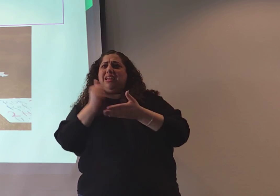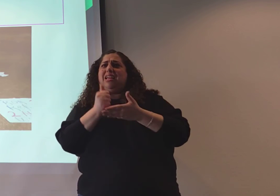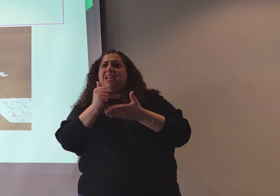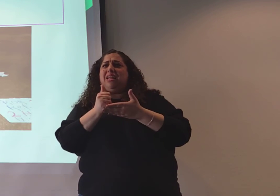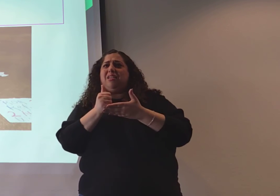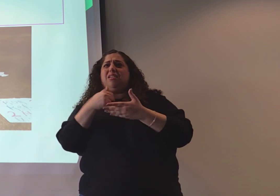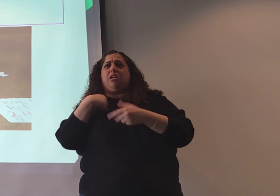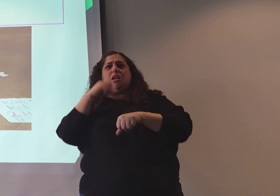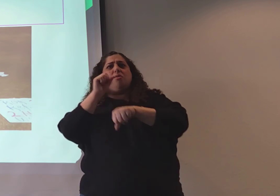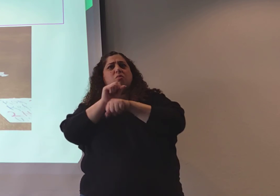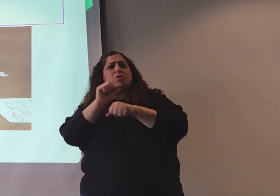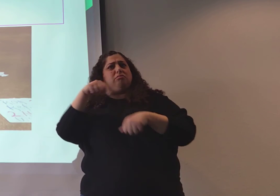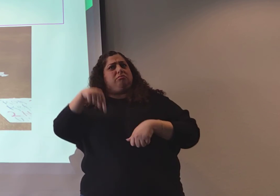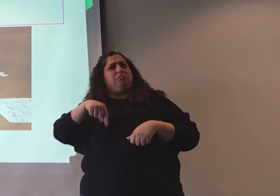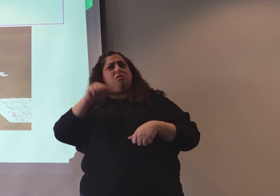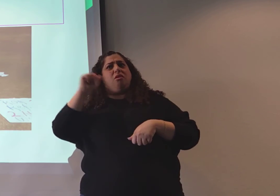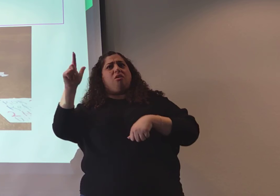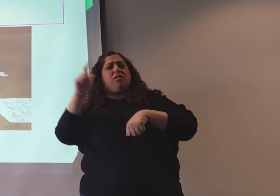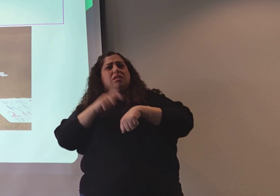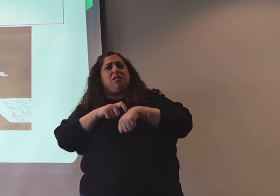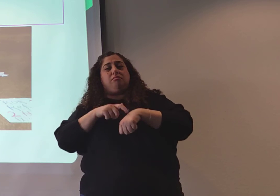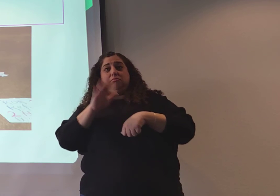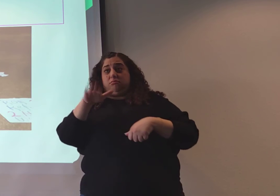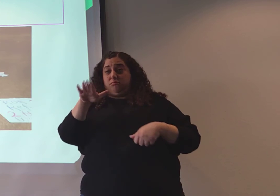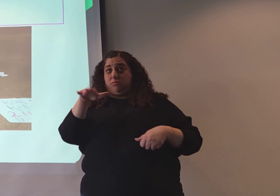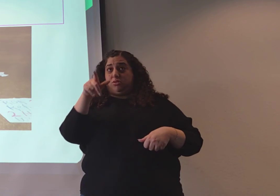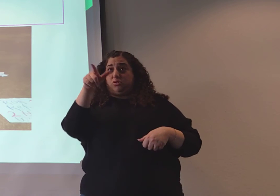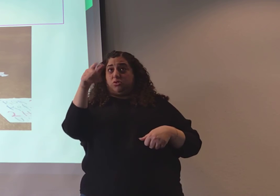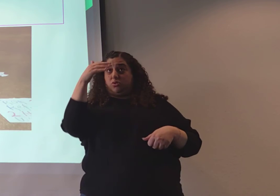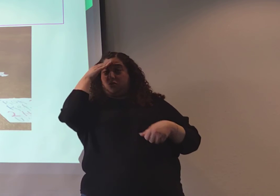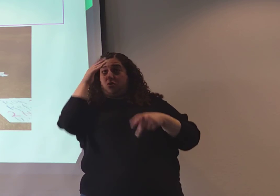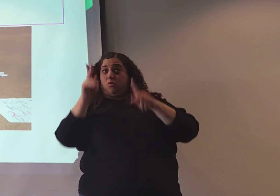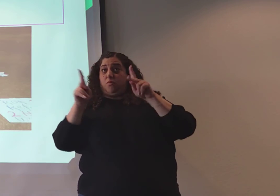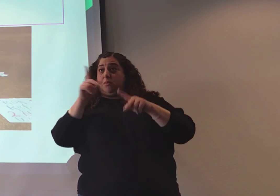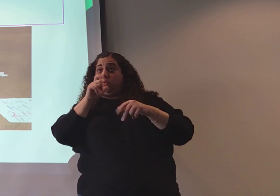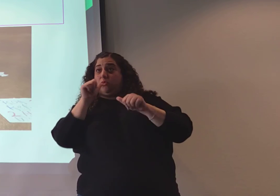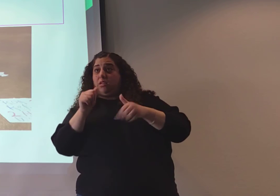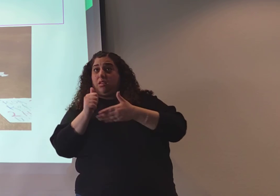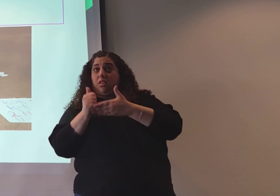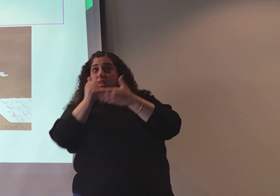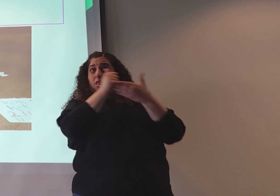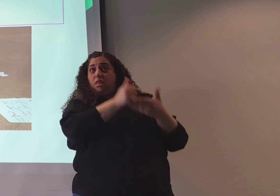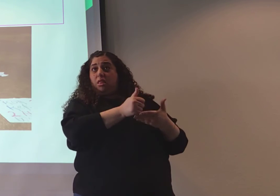Do you have connections that might be of assistance to them? Yes I do.